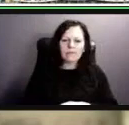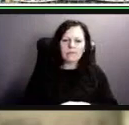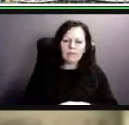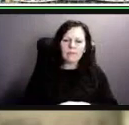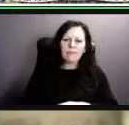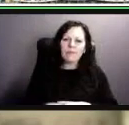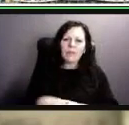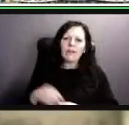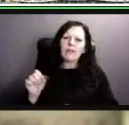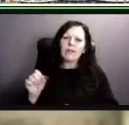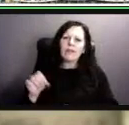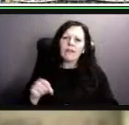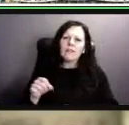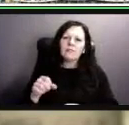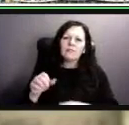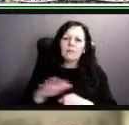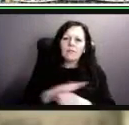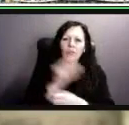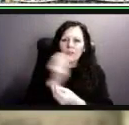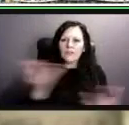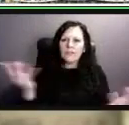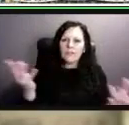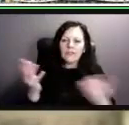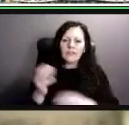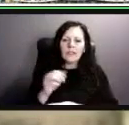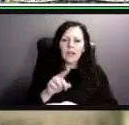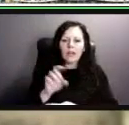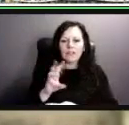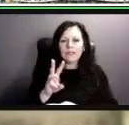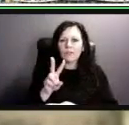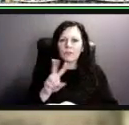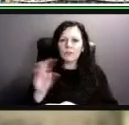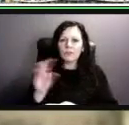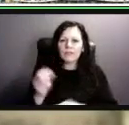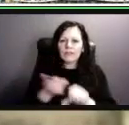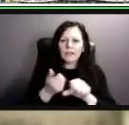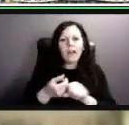COUNTED.